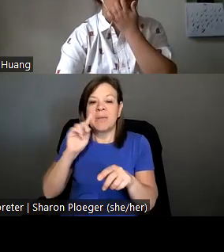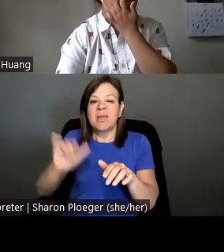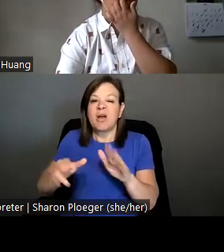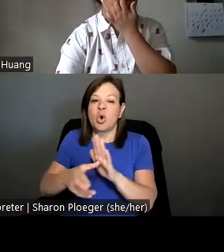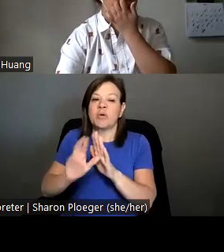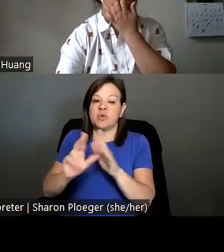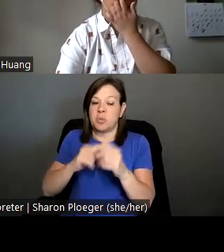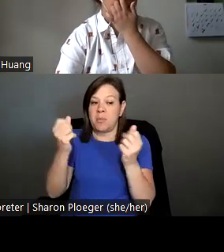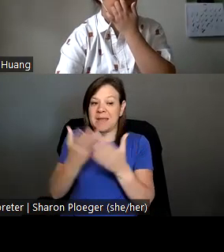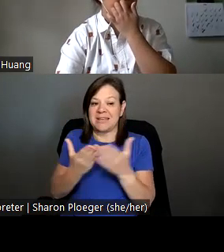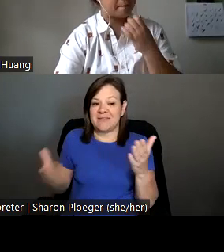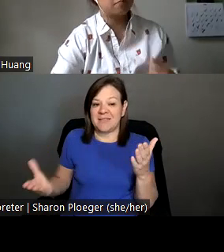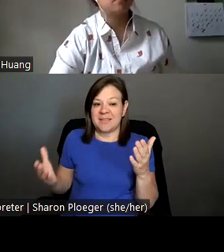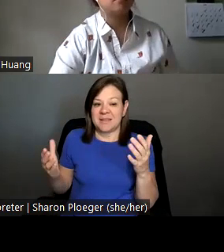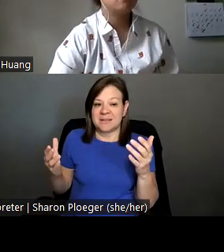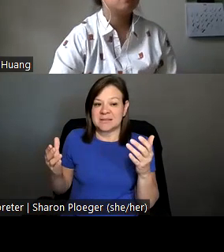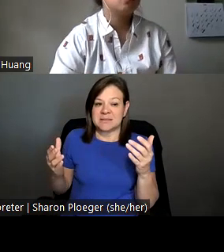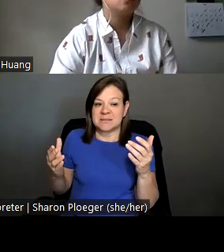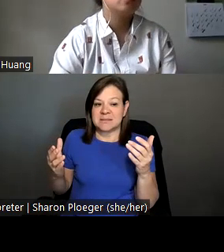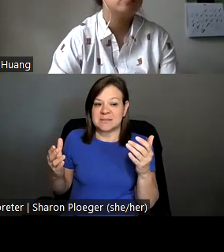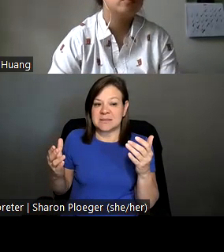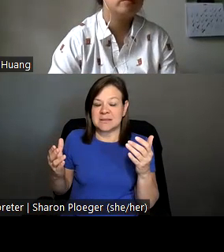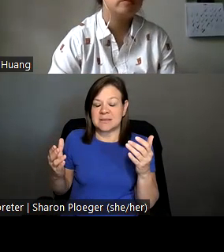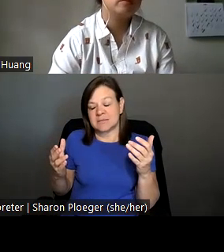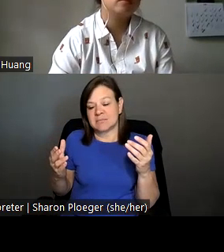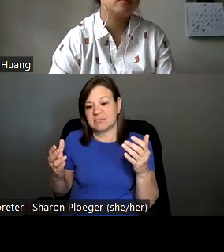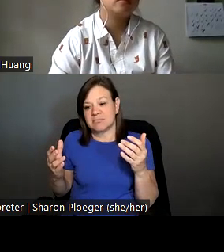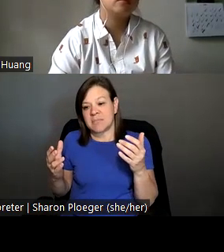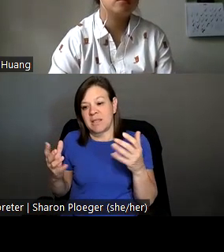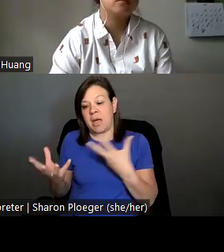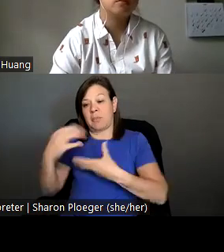an accessible PowerPoint are going to